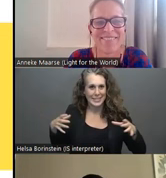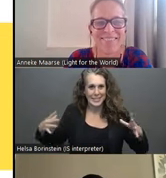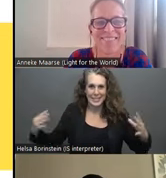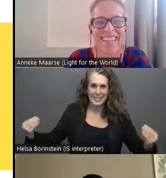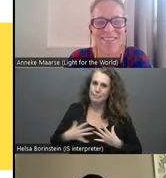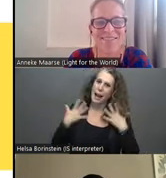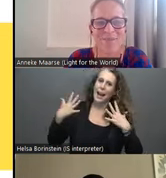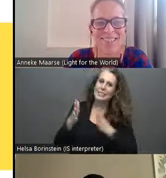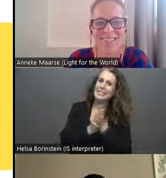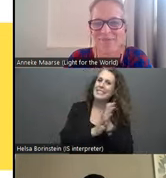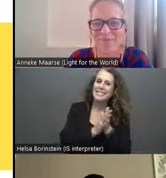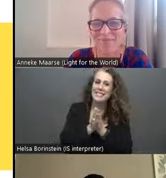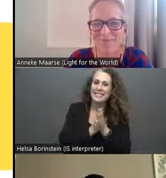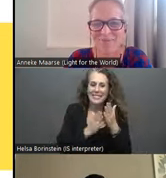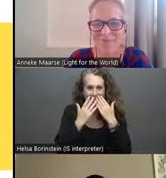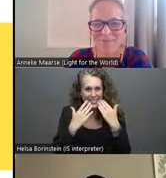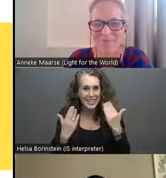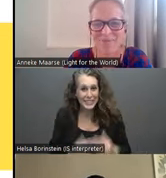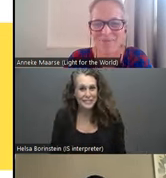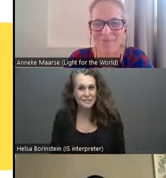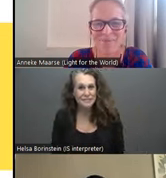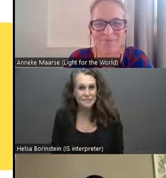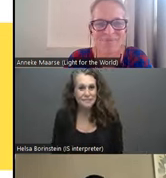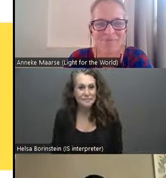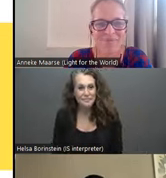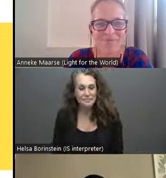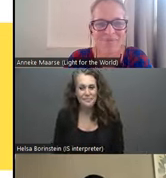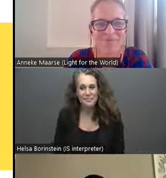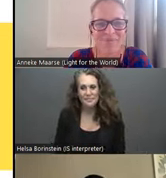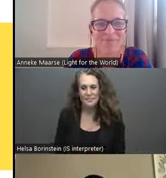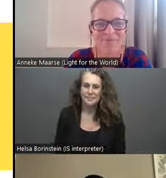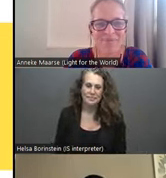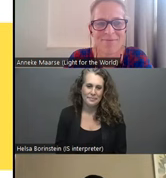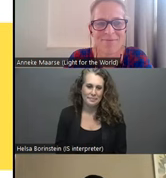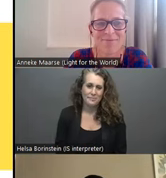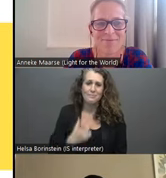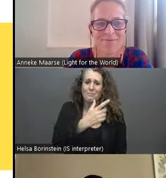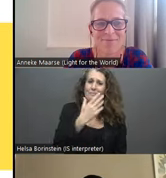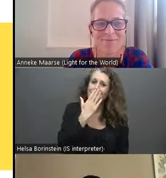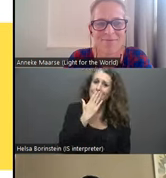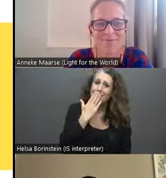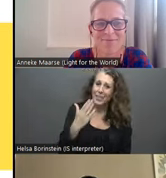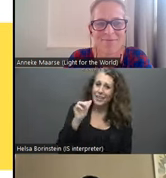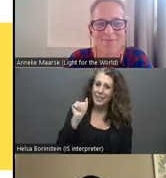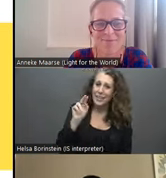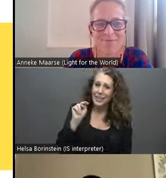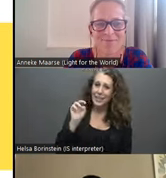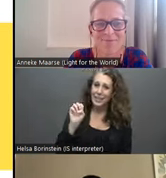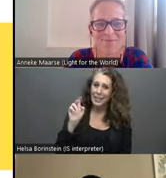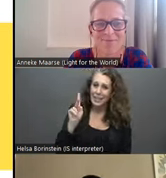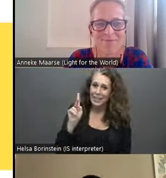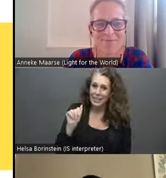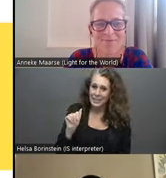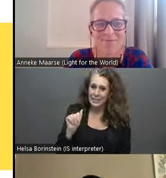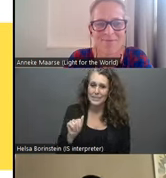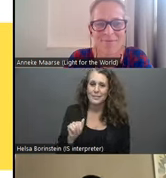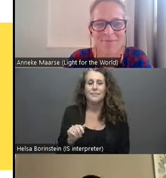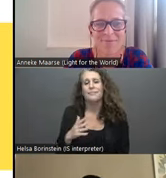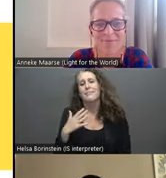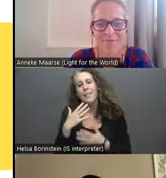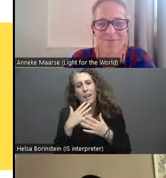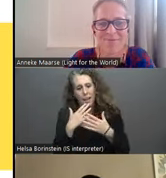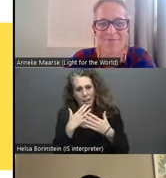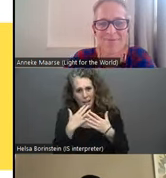15:38:58 Thank you very much. 15:39:01 Thank you very much energy. Massey